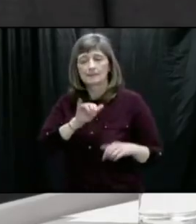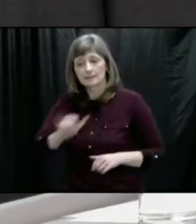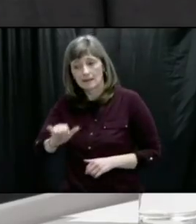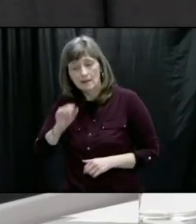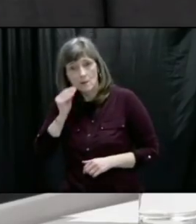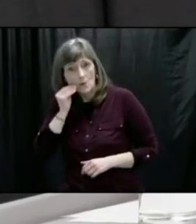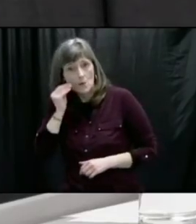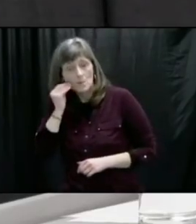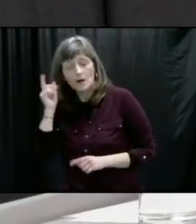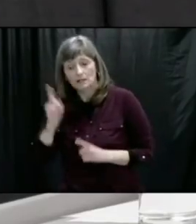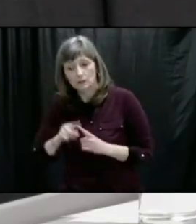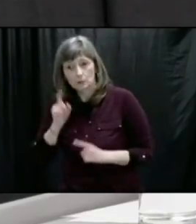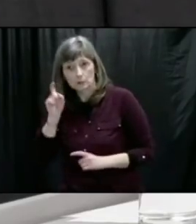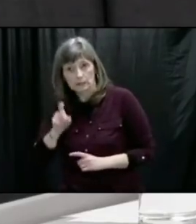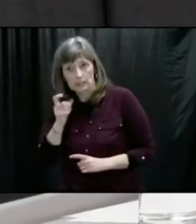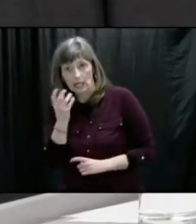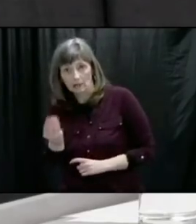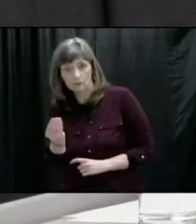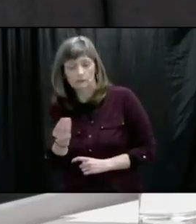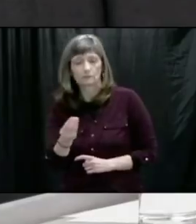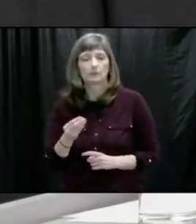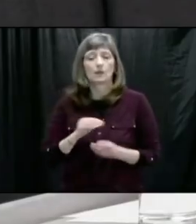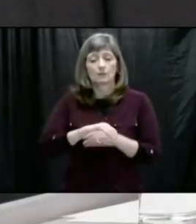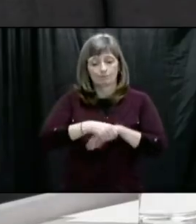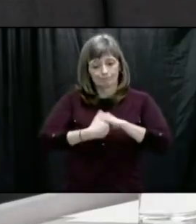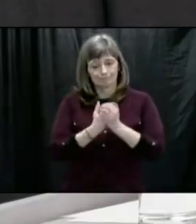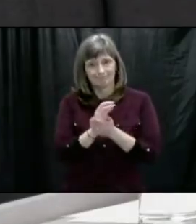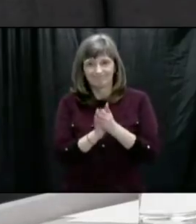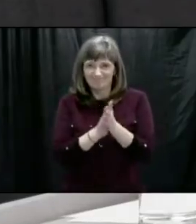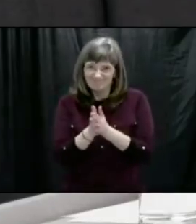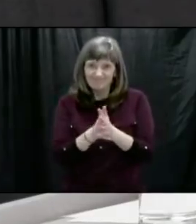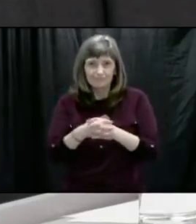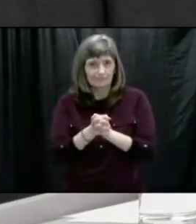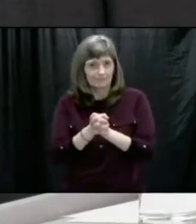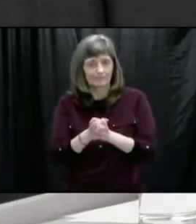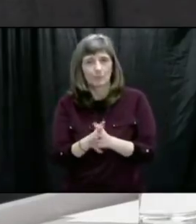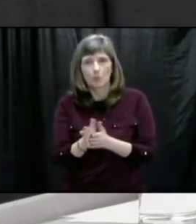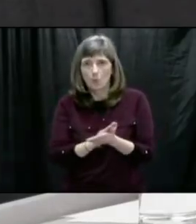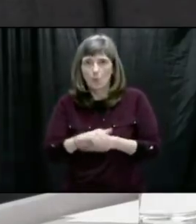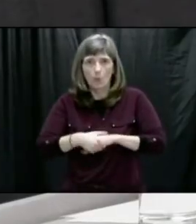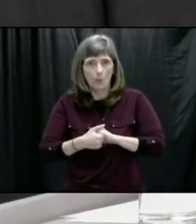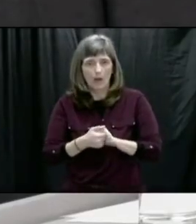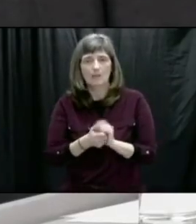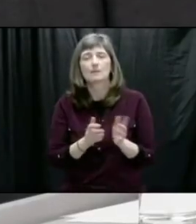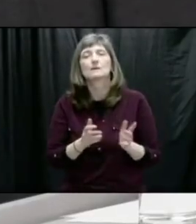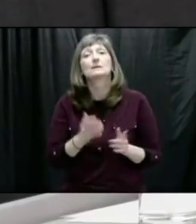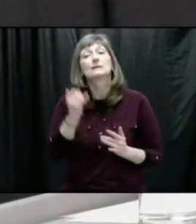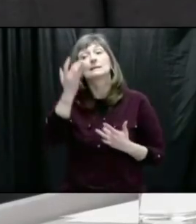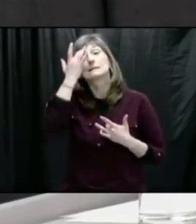TO STAY HOME EXCEPT FOR ESSENTIALS, TO WASH OUR HANDS